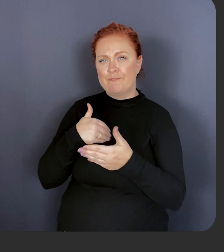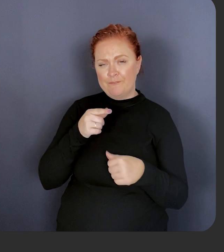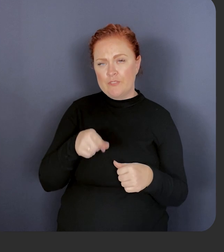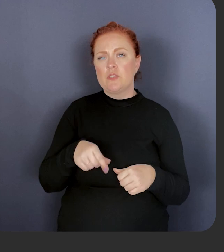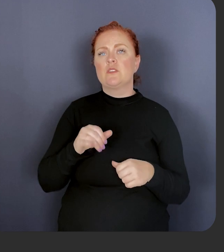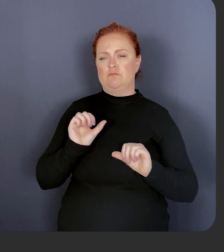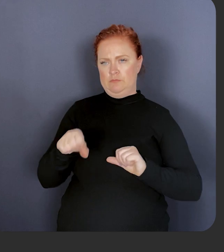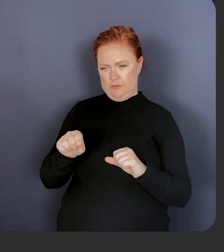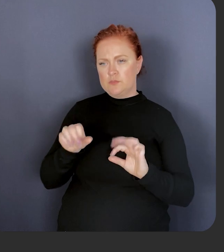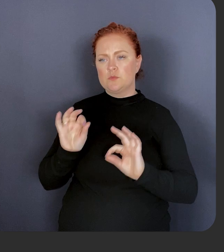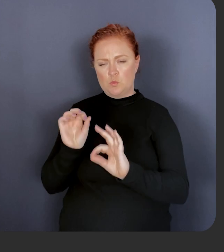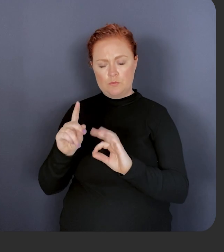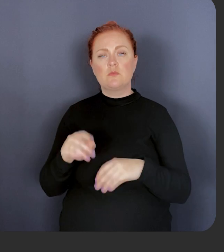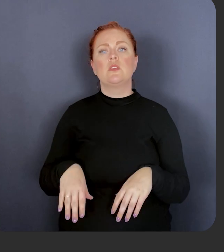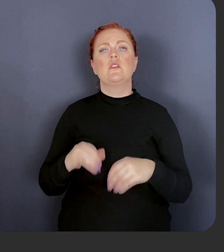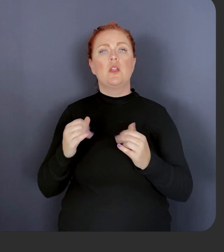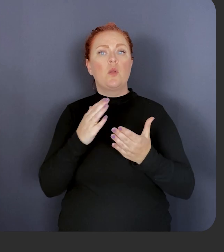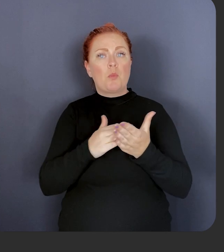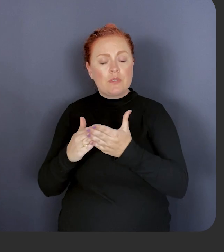Let's see. Yes. So first we go into the component,